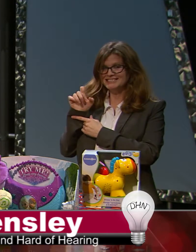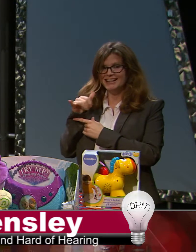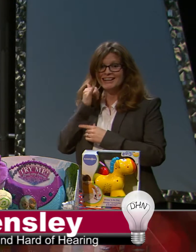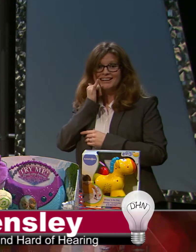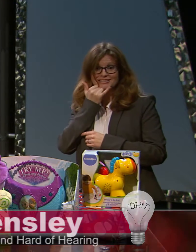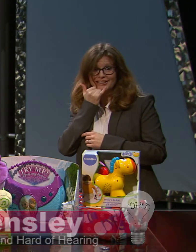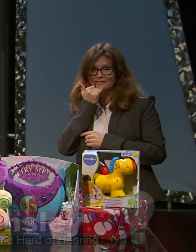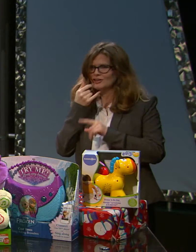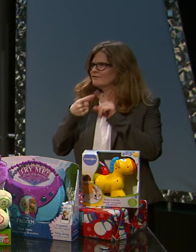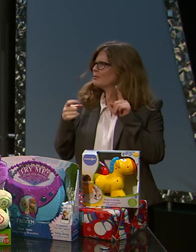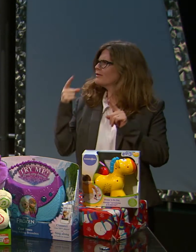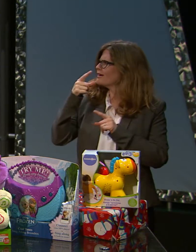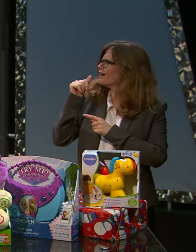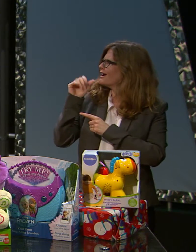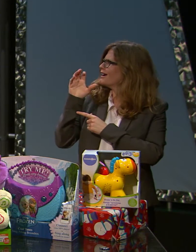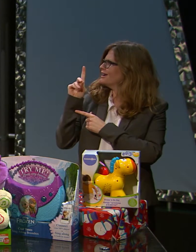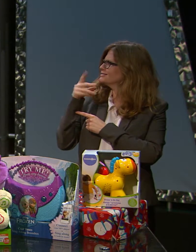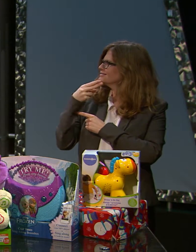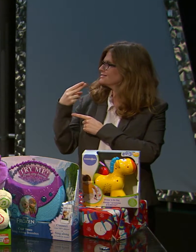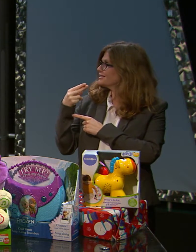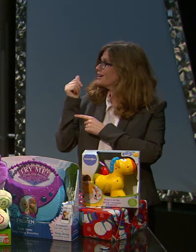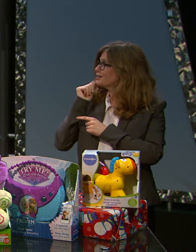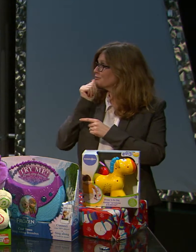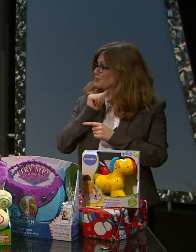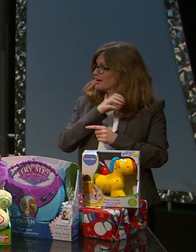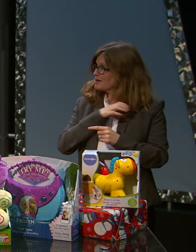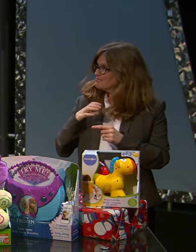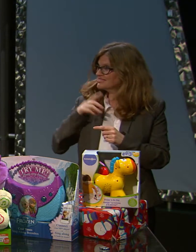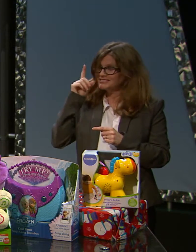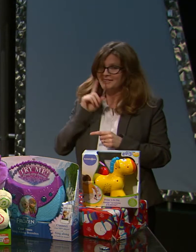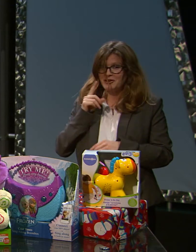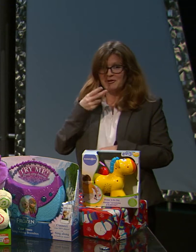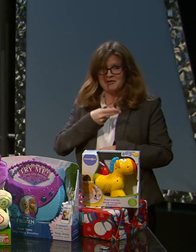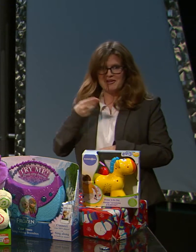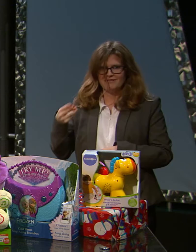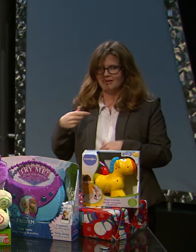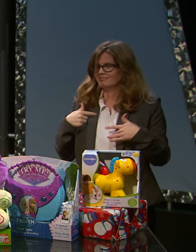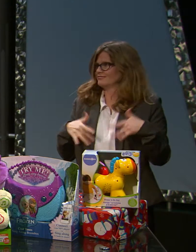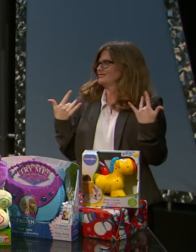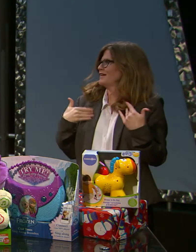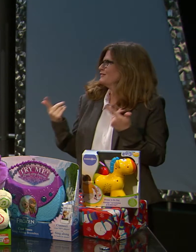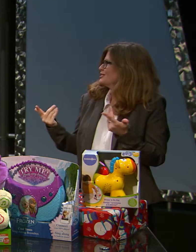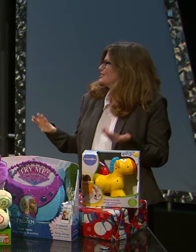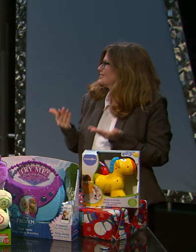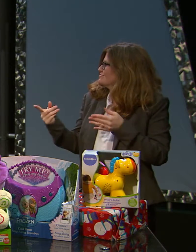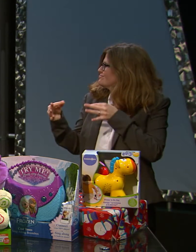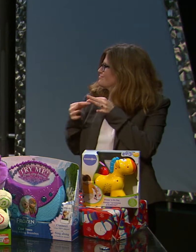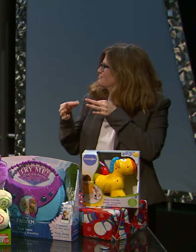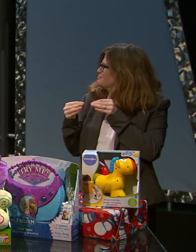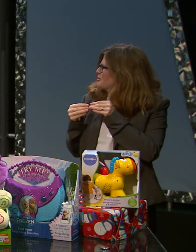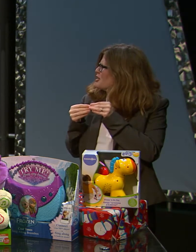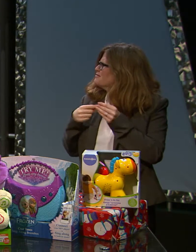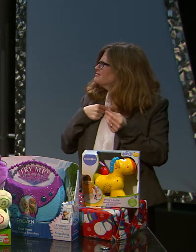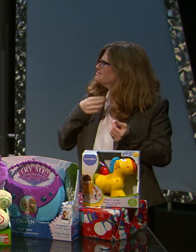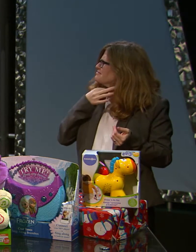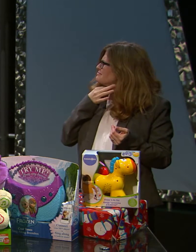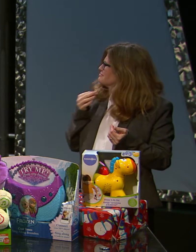the Arizona Commission for the Deaf and Hard of Hearing. Thank you so much for coming down here today. Thank you so much for having me!